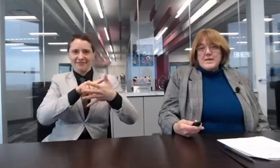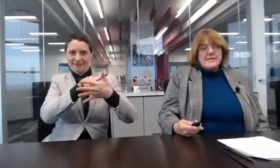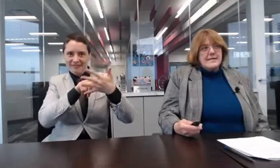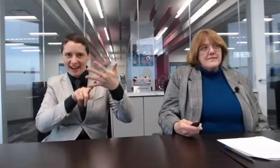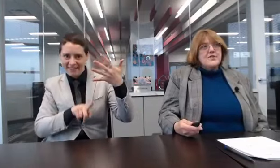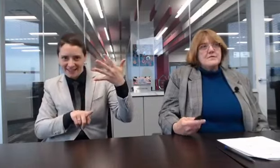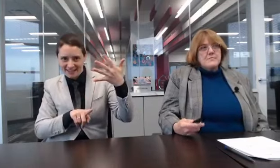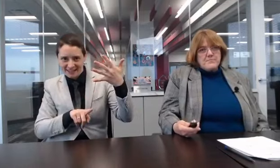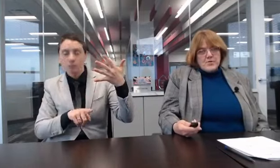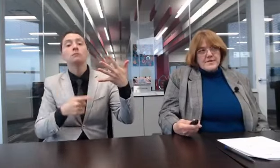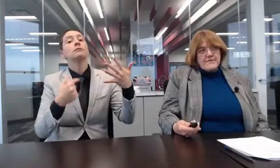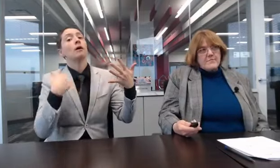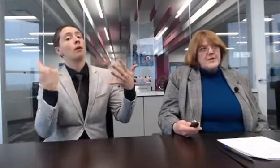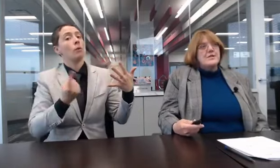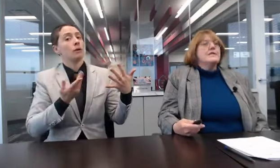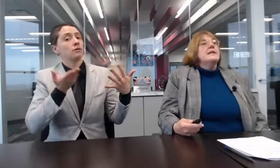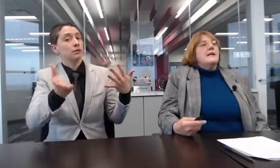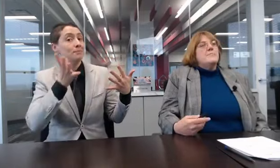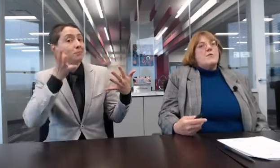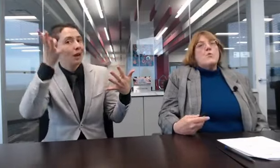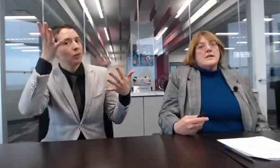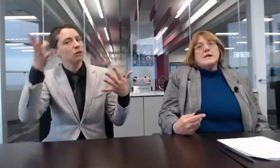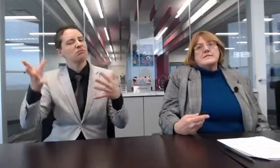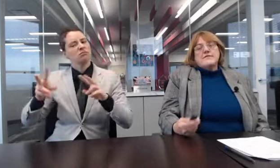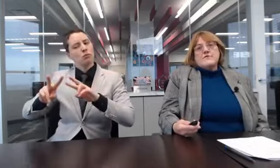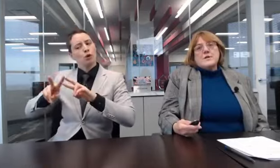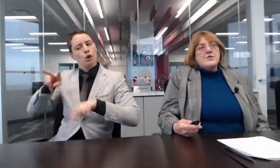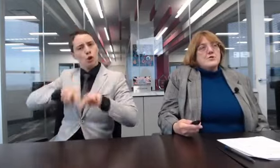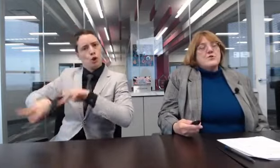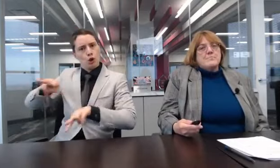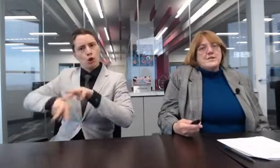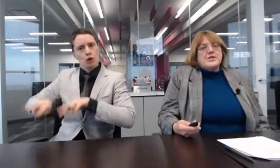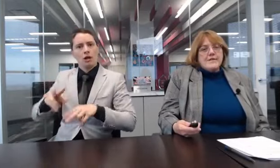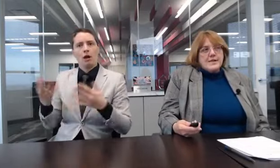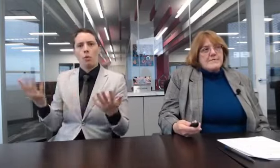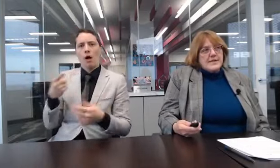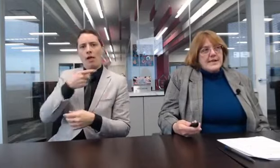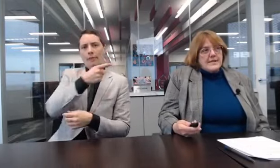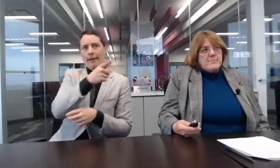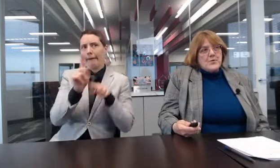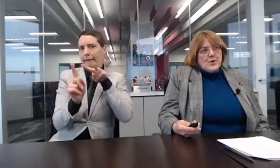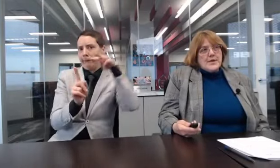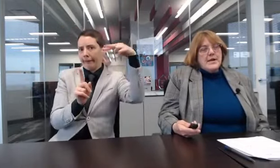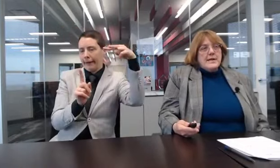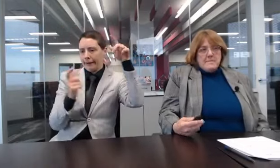because it give you some important information about what kinds of information you should be sharing with the County Board.